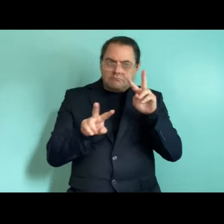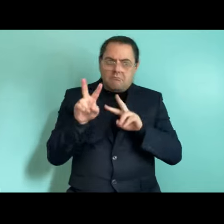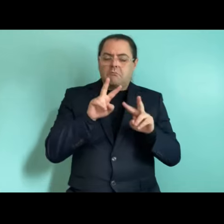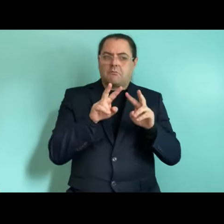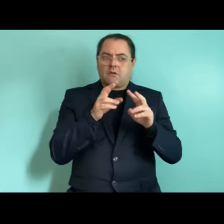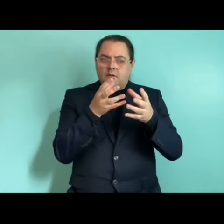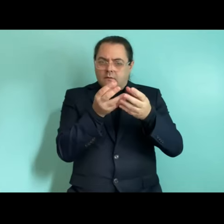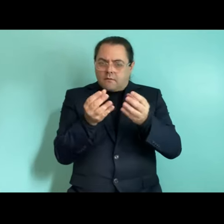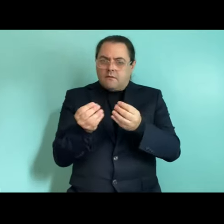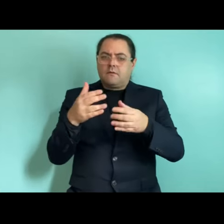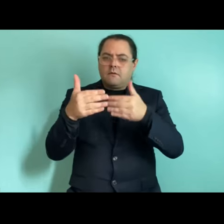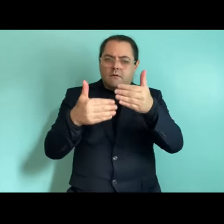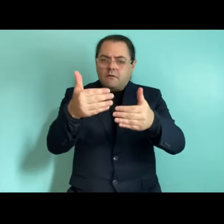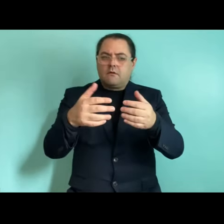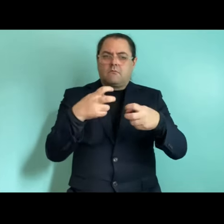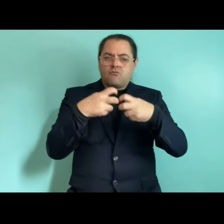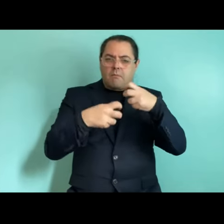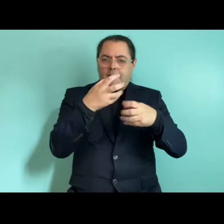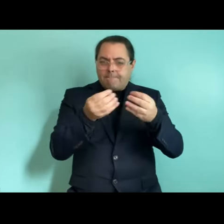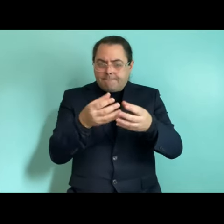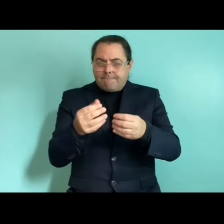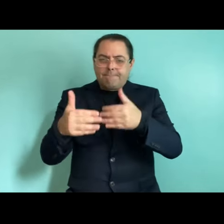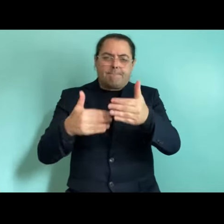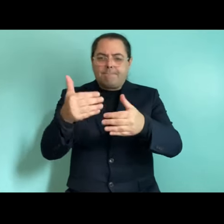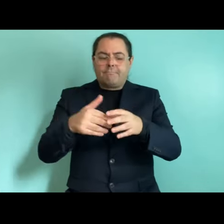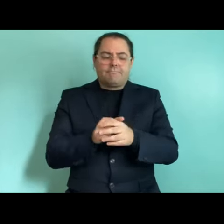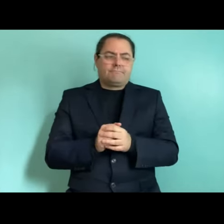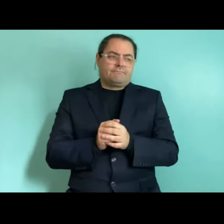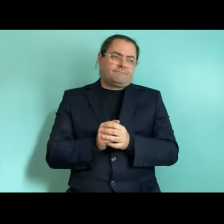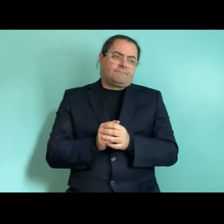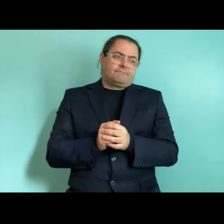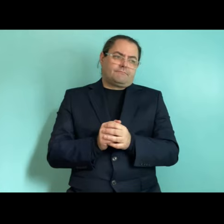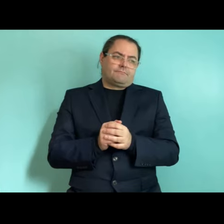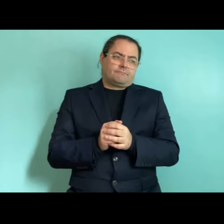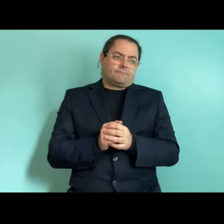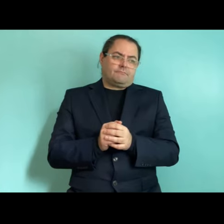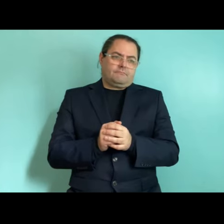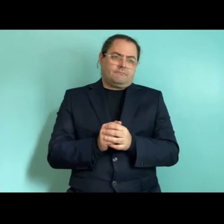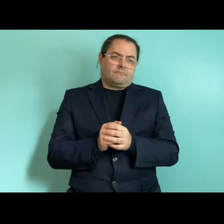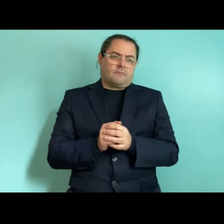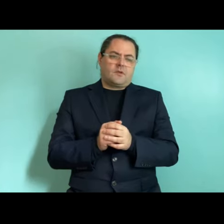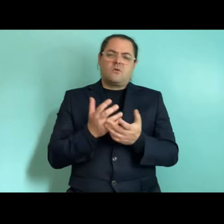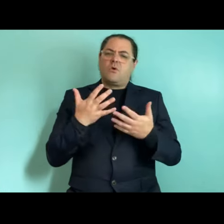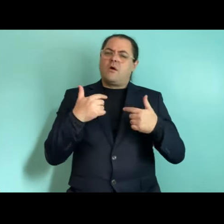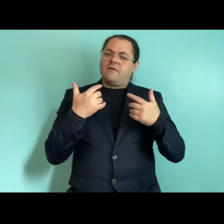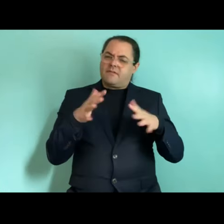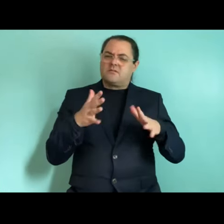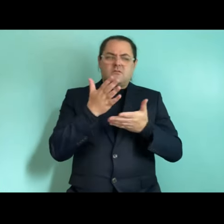12:16:21 that we've been able to extend some of the basic accessibility audit to our employers.